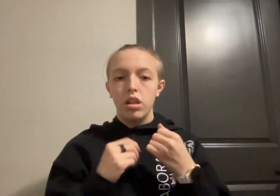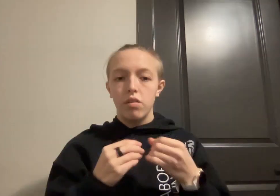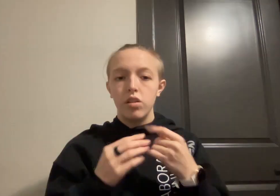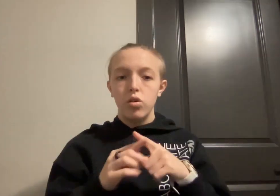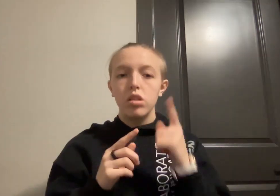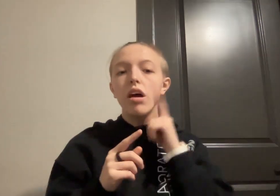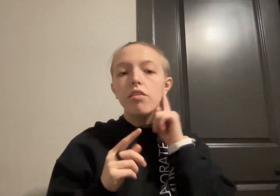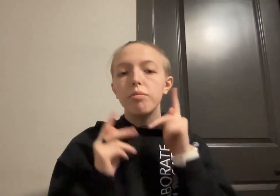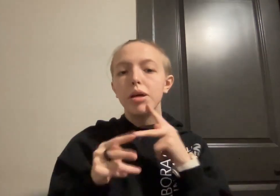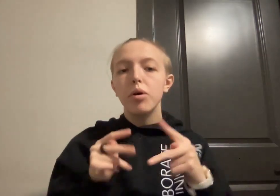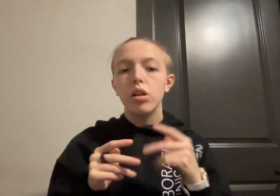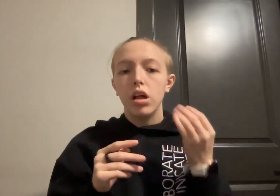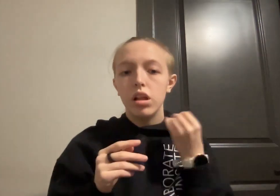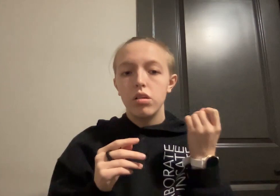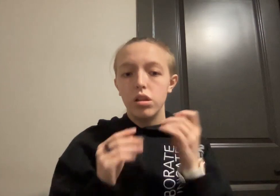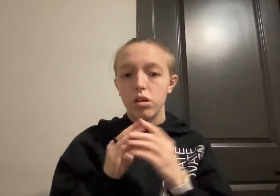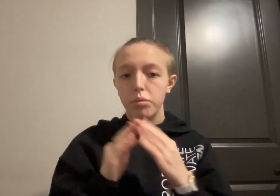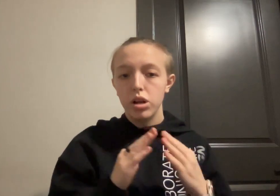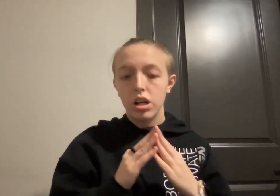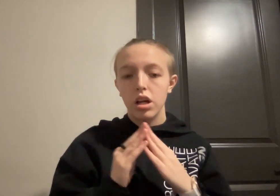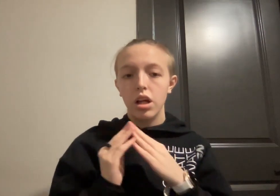given to deaf people and the community,